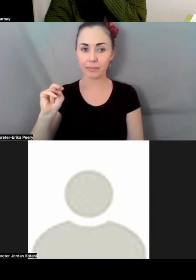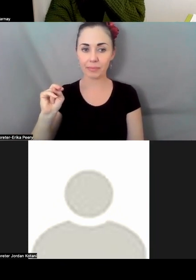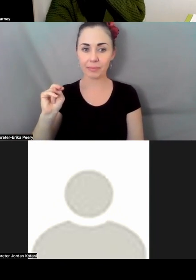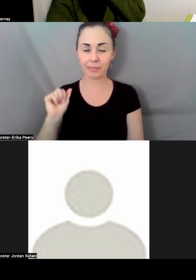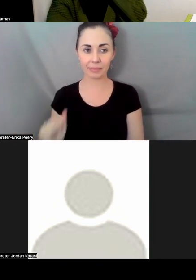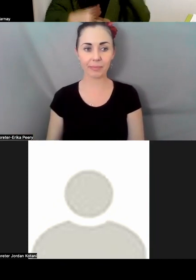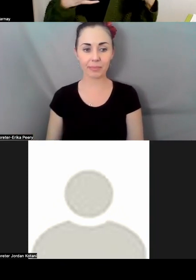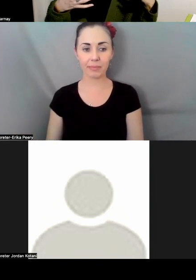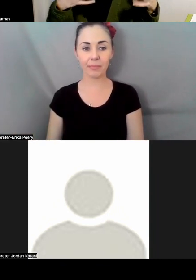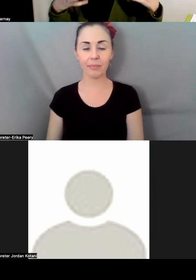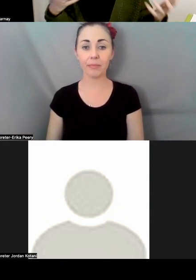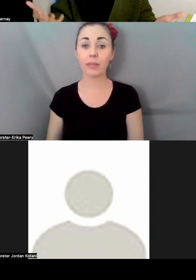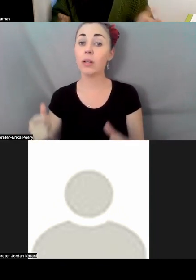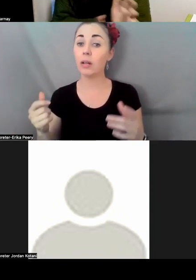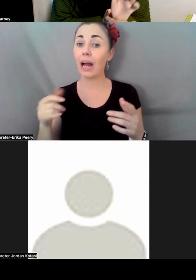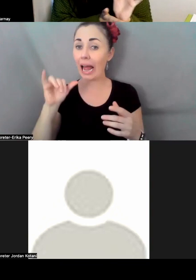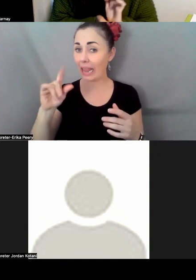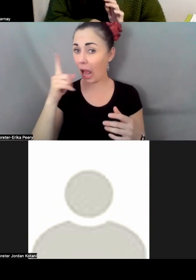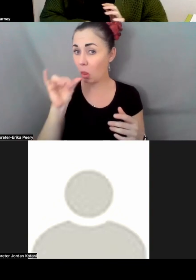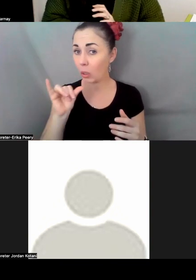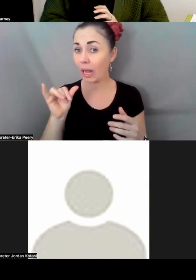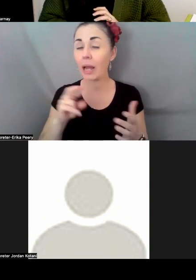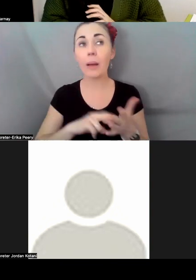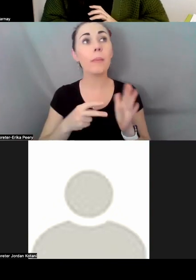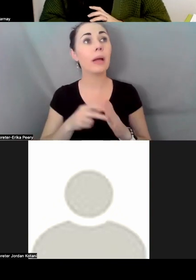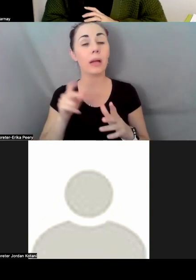Proprioception, what that looks like. See somebody having some difficulties with